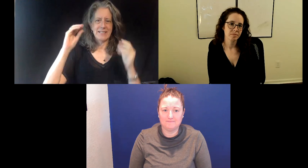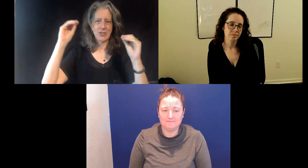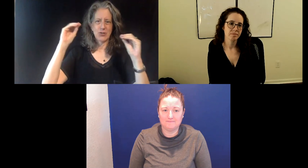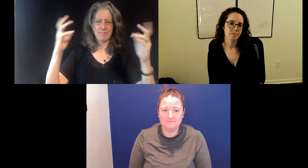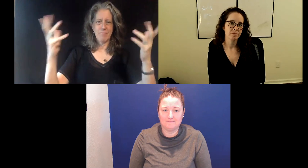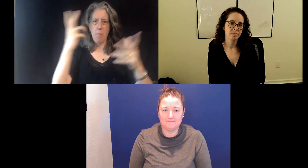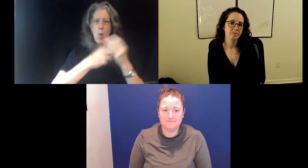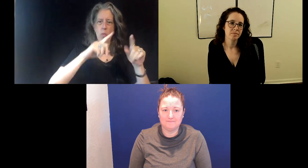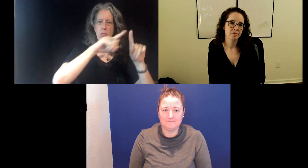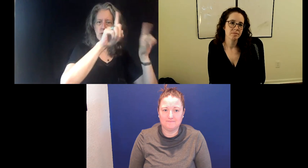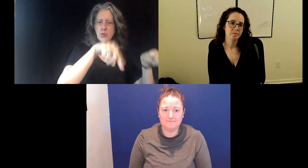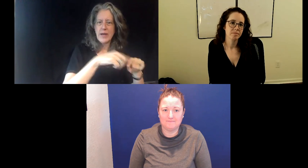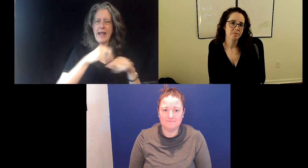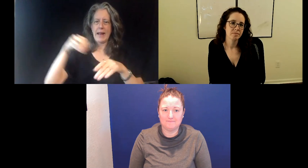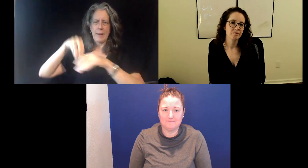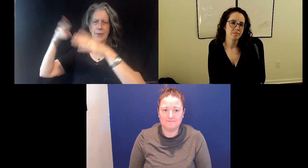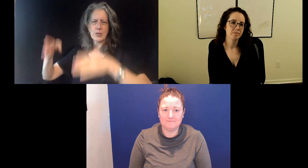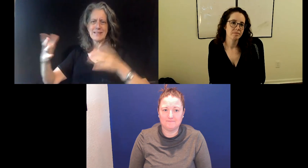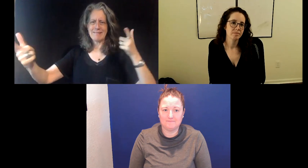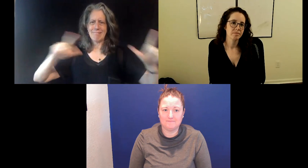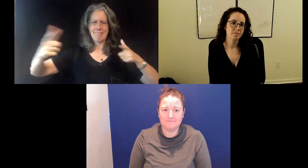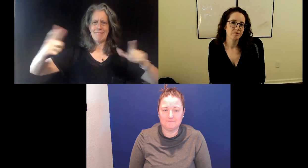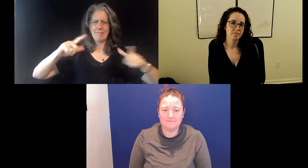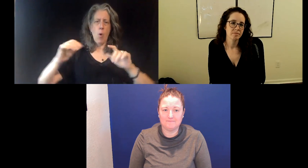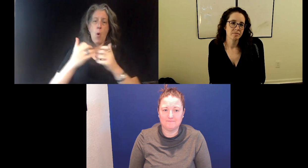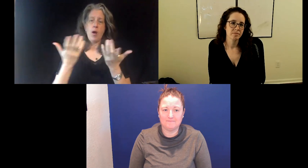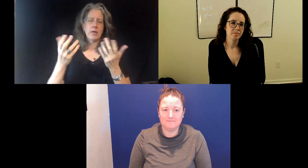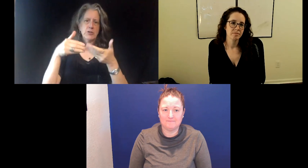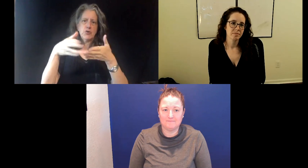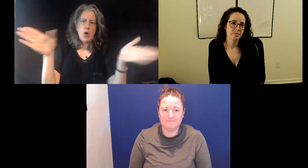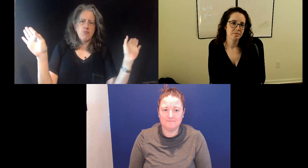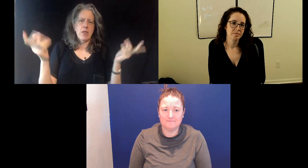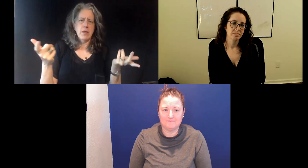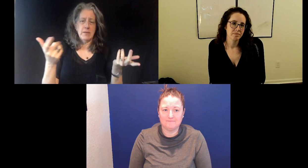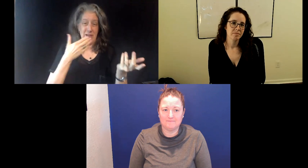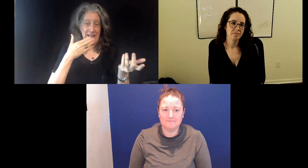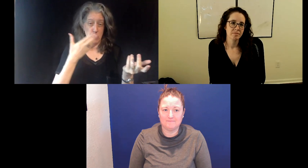them you know and enrapt in what's going on the screen whether you're in person or remote like in